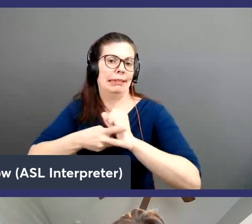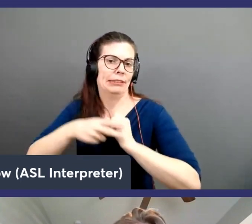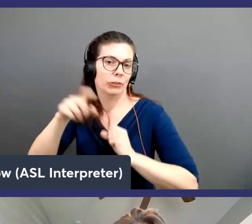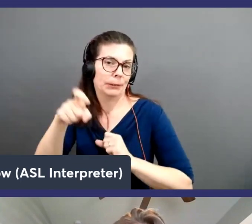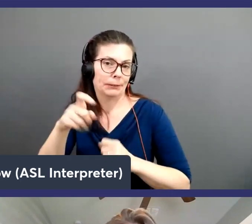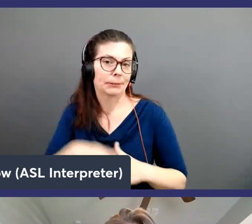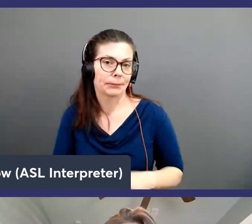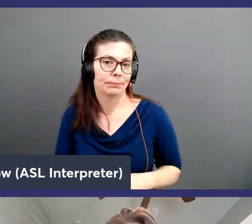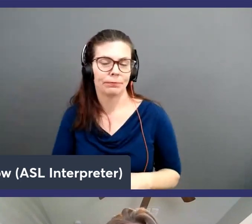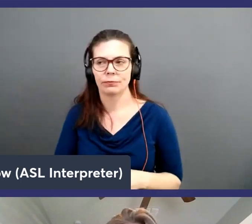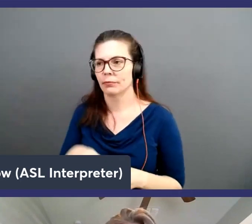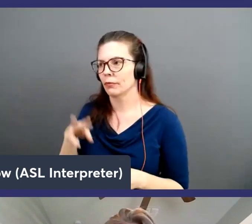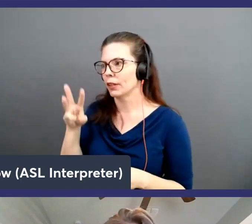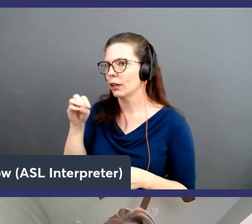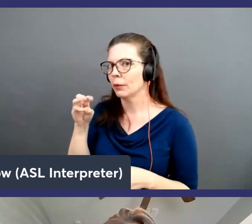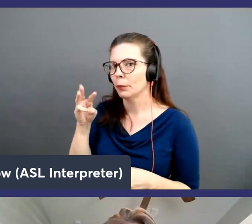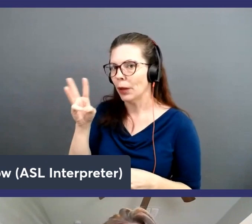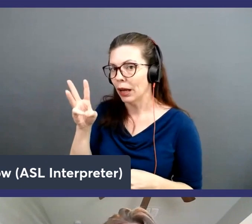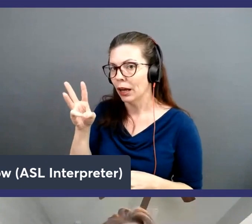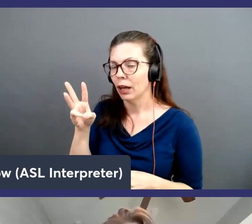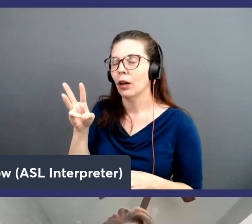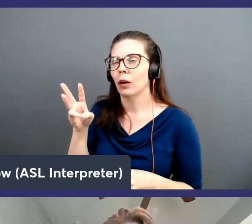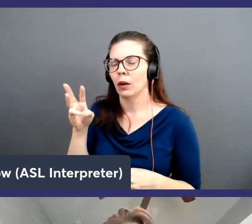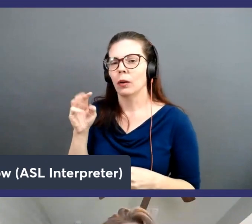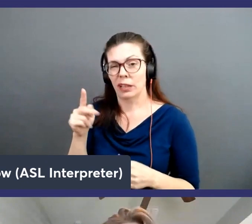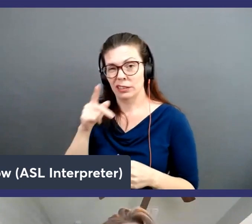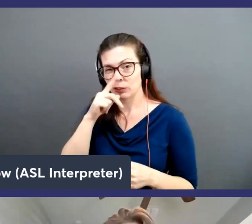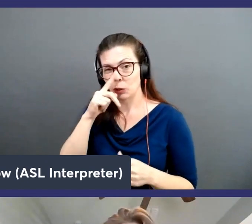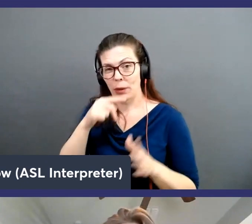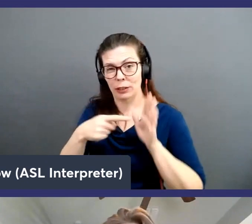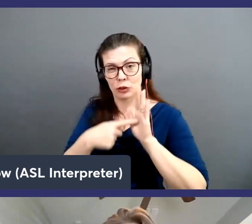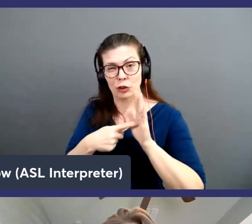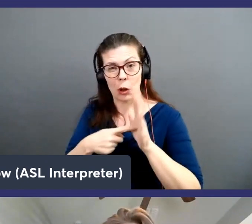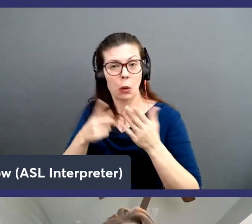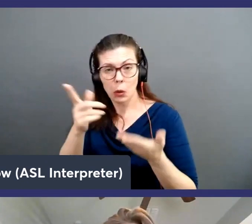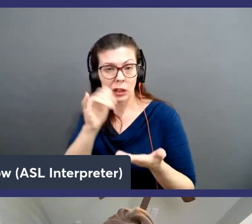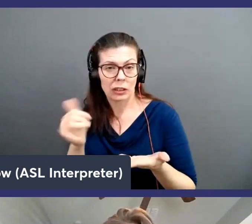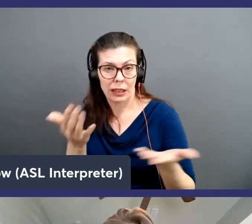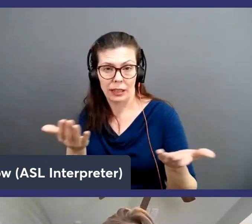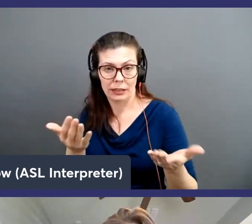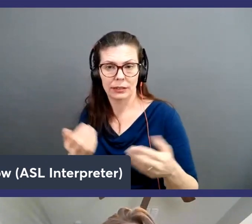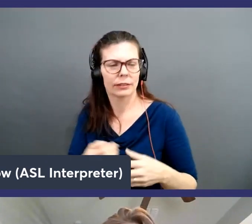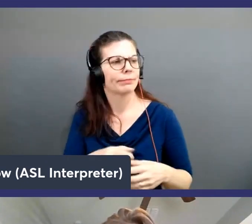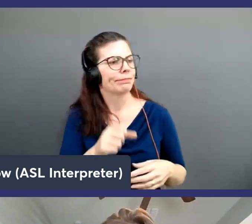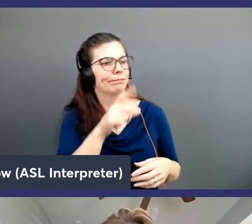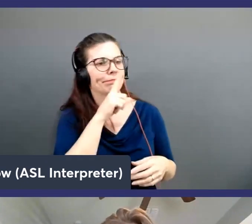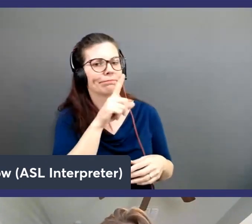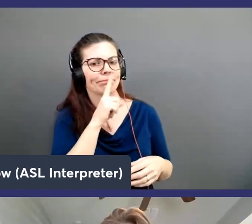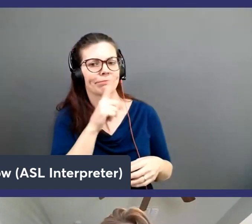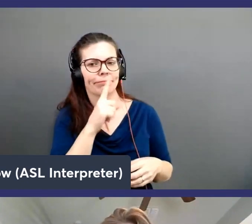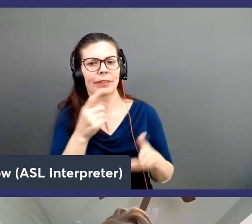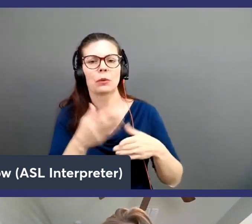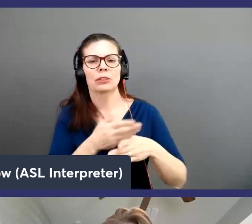Wow. Okay, so can you show us a demo of what this looks like? Yeah, sure, let me share my screen.